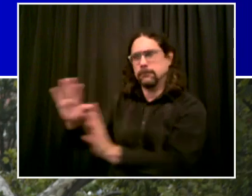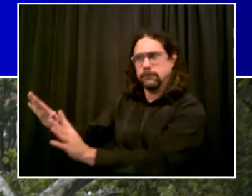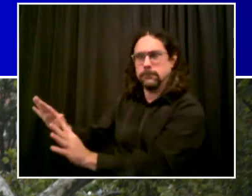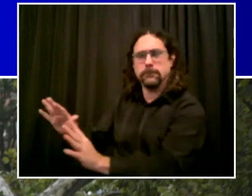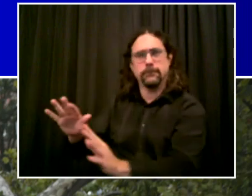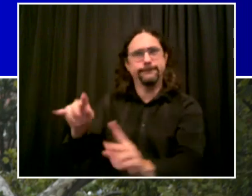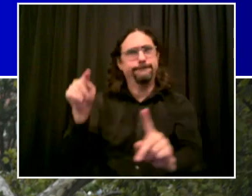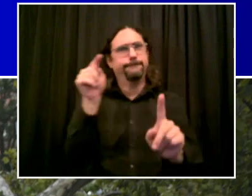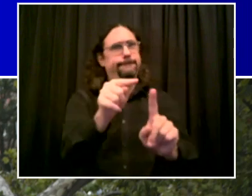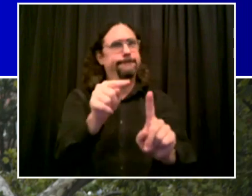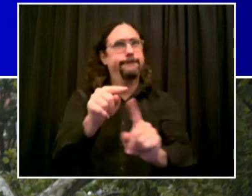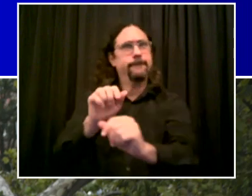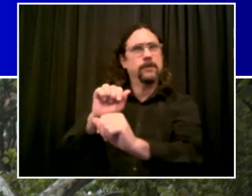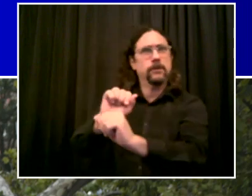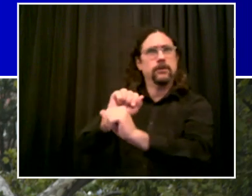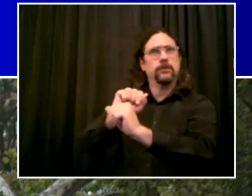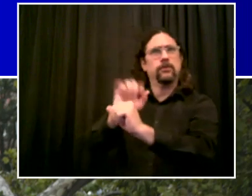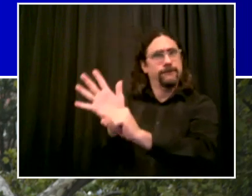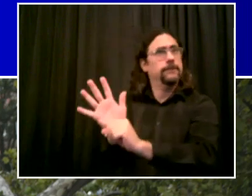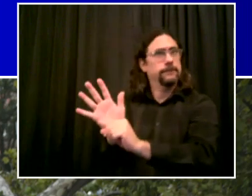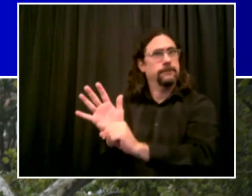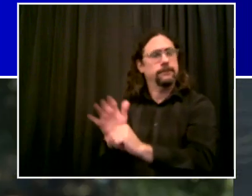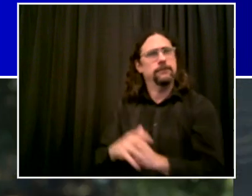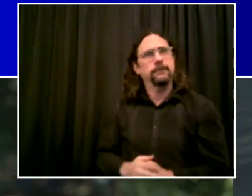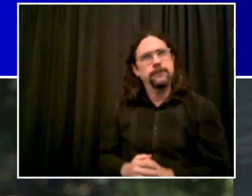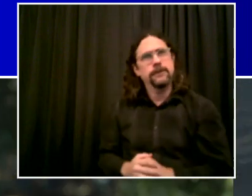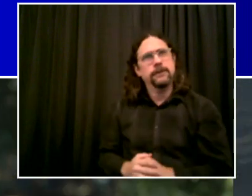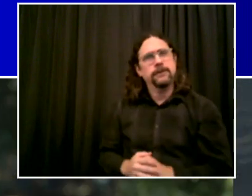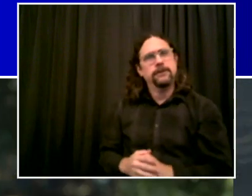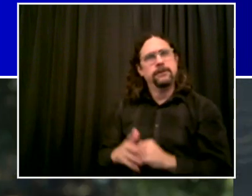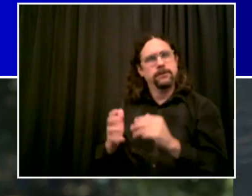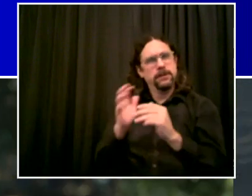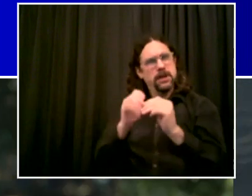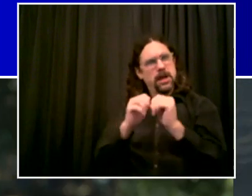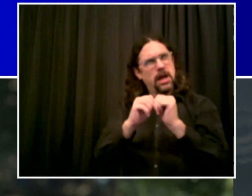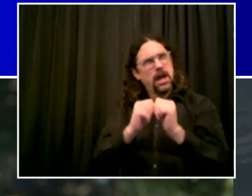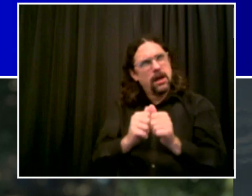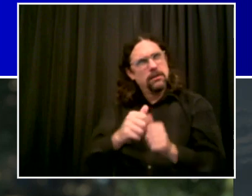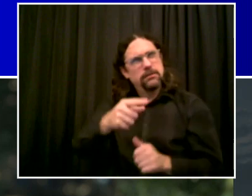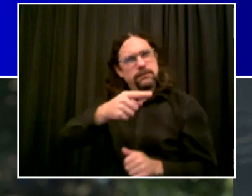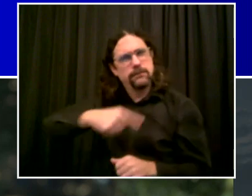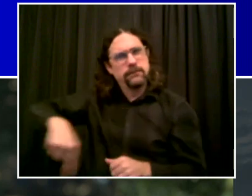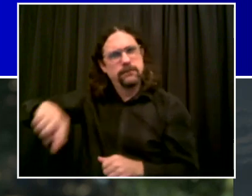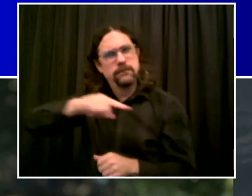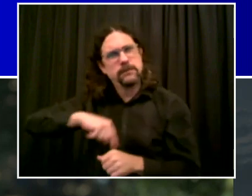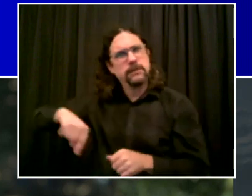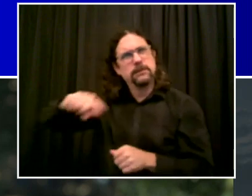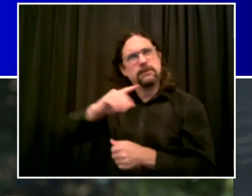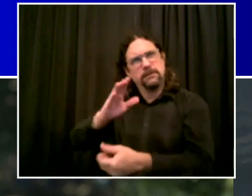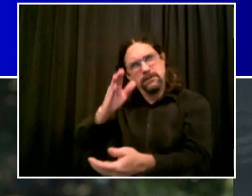BEEN GRIPPING OUR LIVES FOR THE LAST FIVE MONTHS AND THAT IS HOW WE FIGHT THIS VIURNDS A KEEP IT FROM